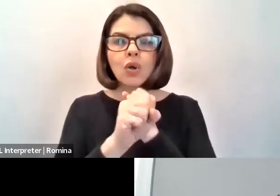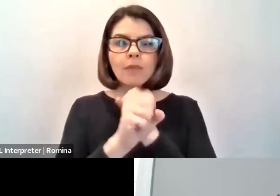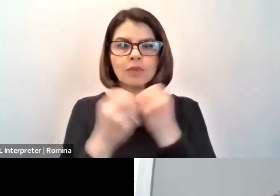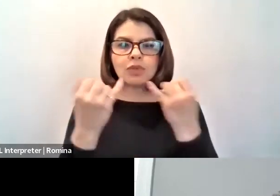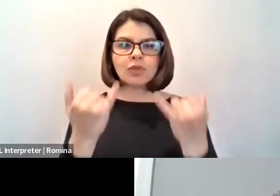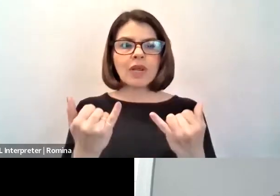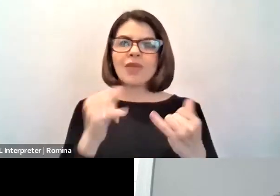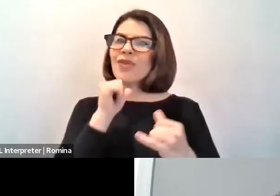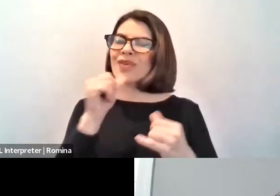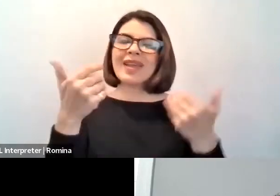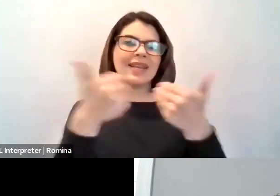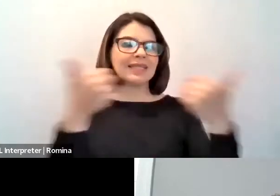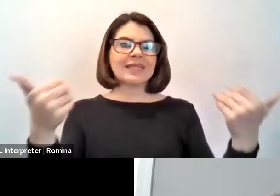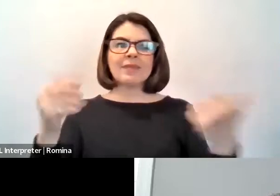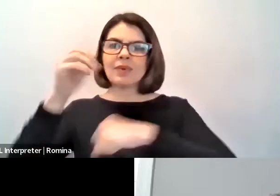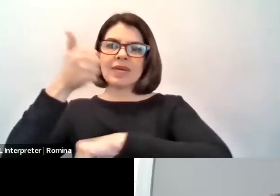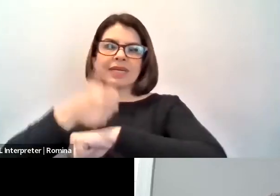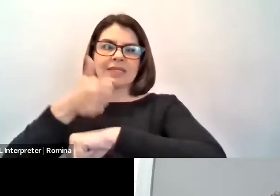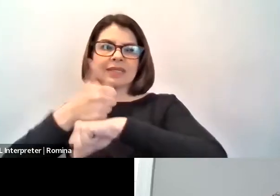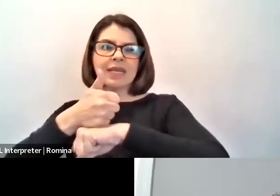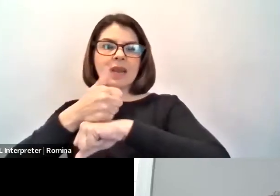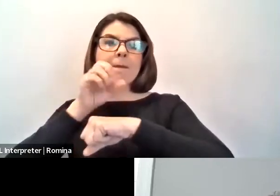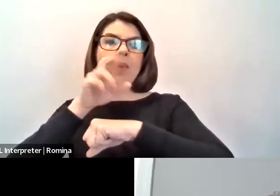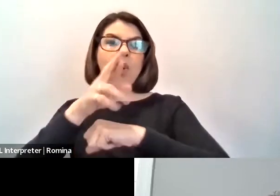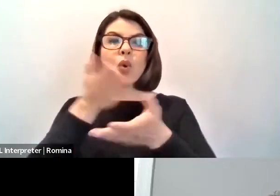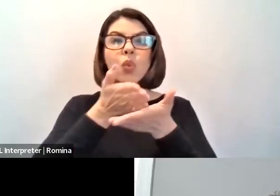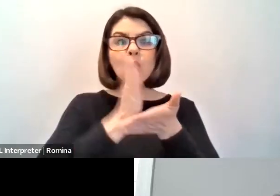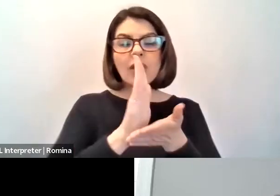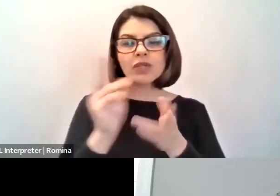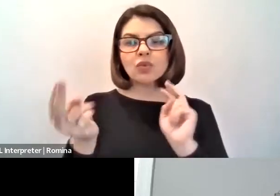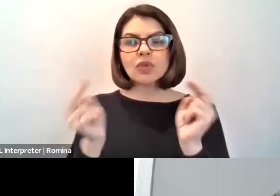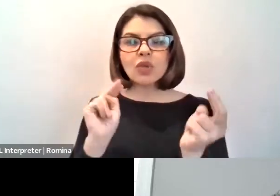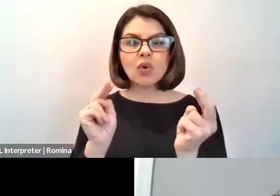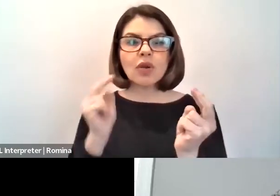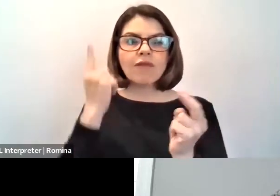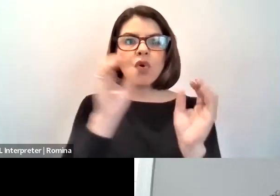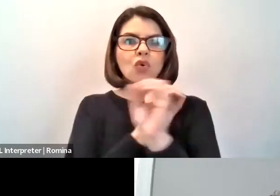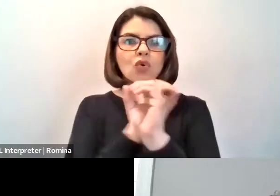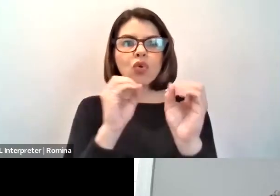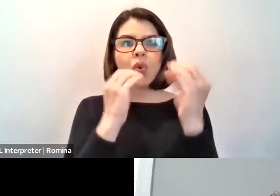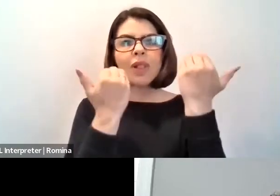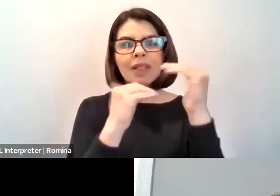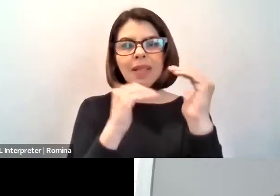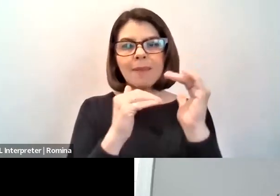a separate structure or the right to negotiate for unlimited edits for digital.